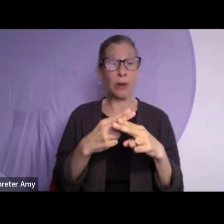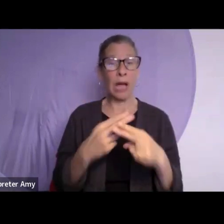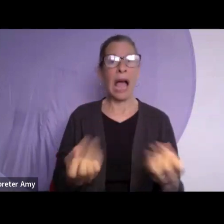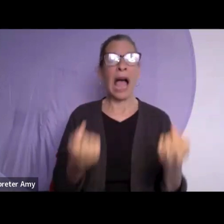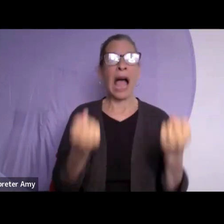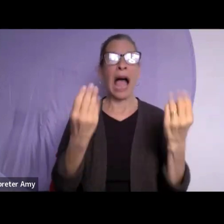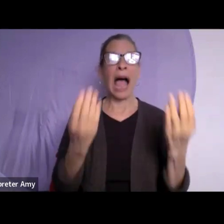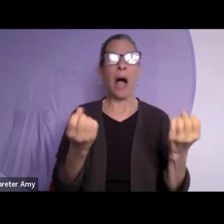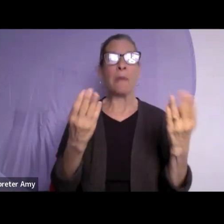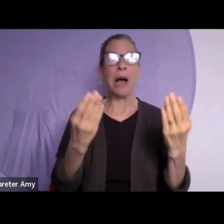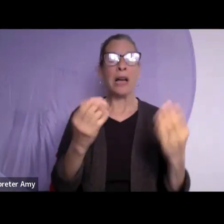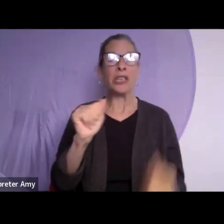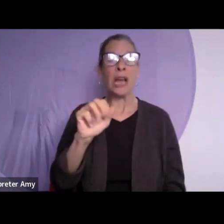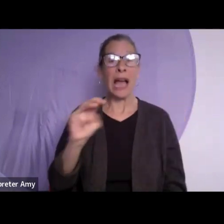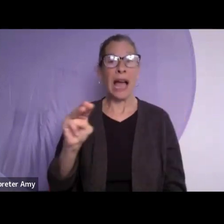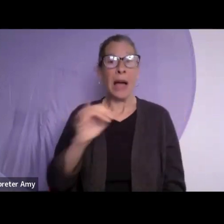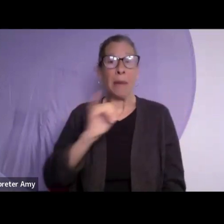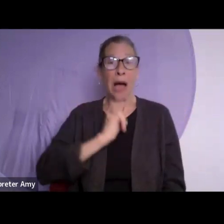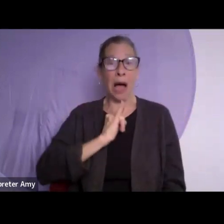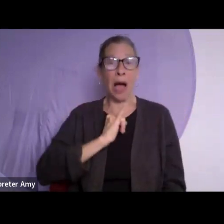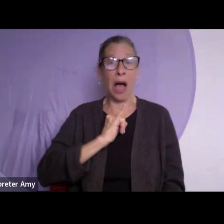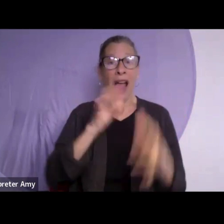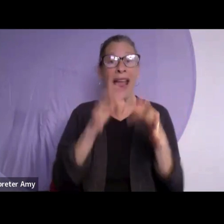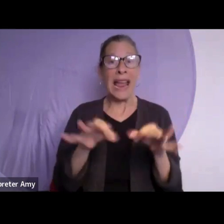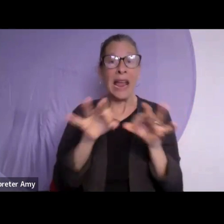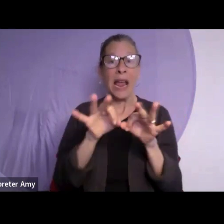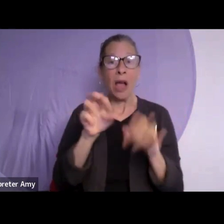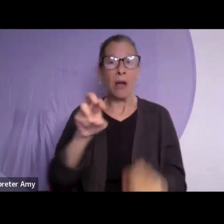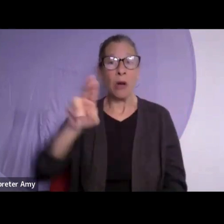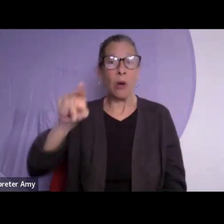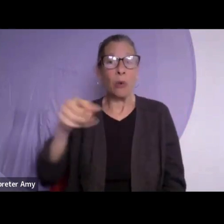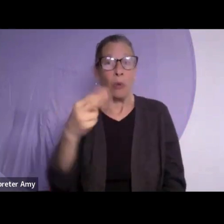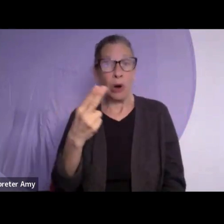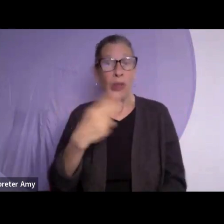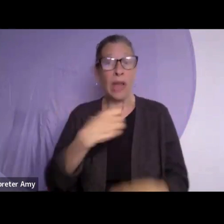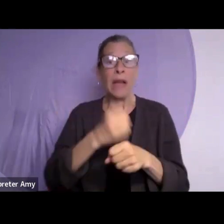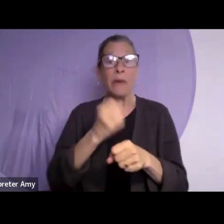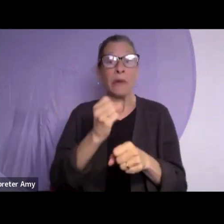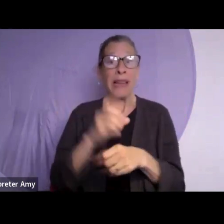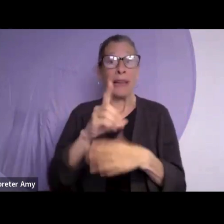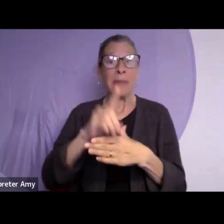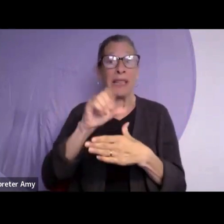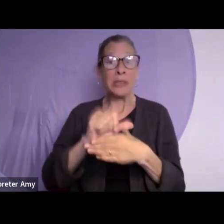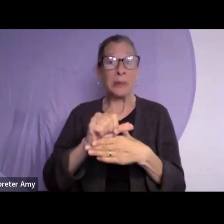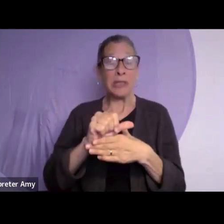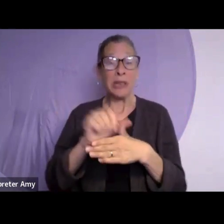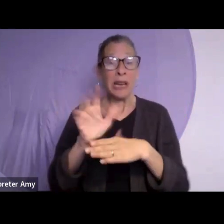was made by actually something called the disability film challenge, which is run by Easterseals out in California,